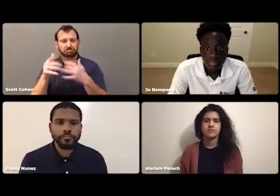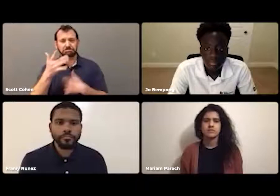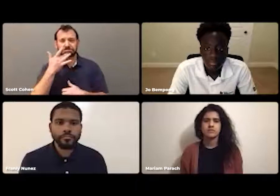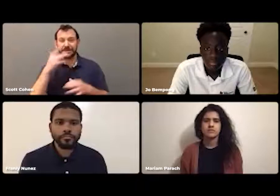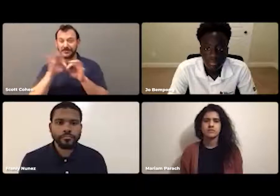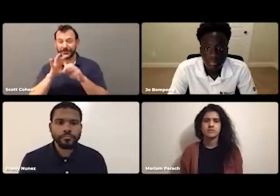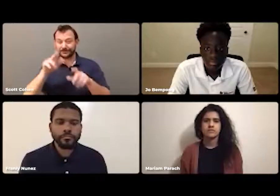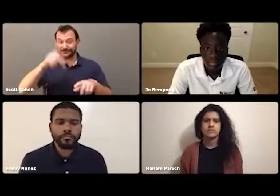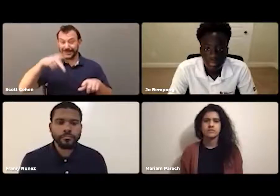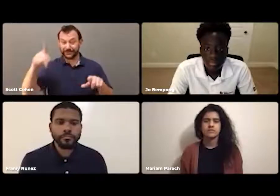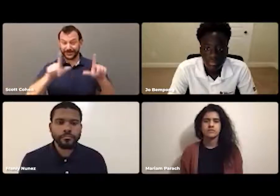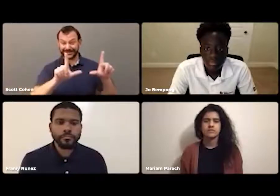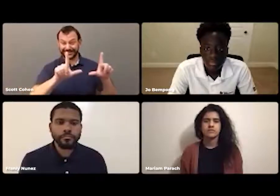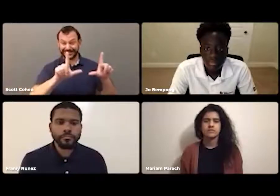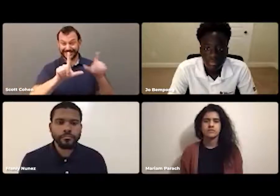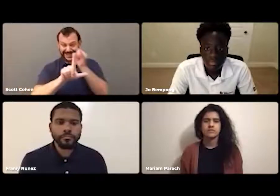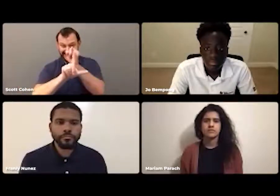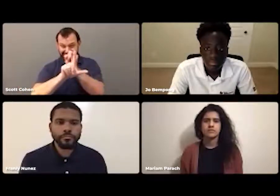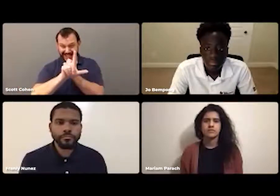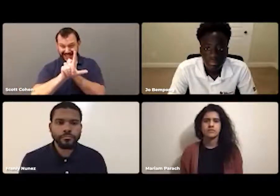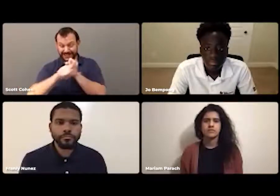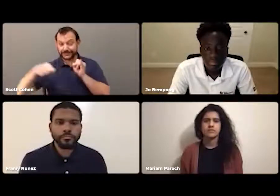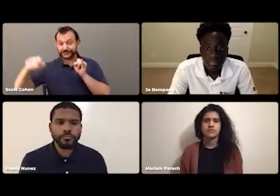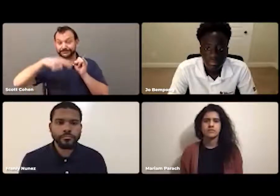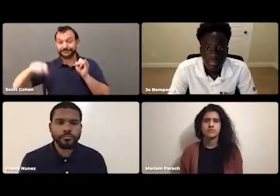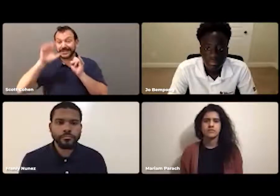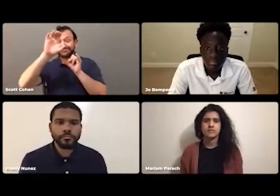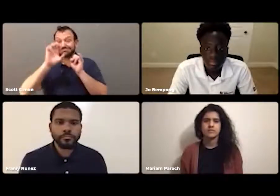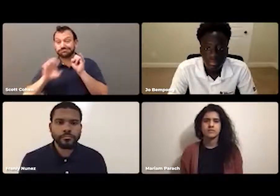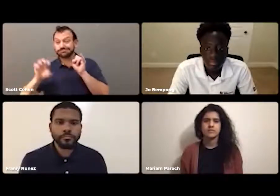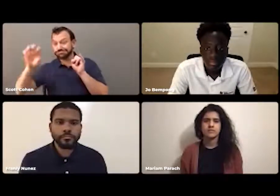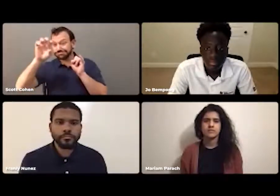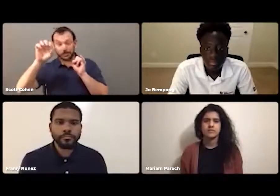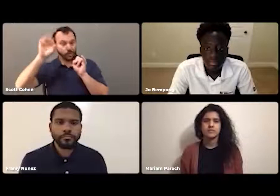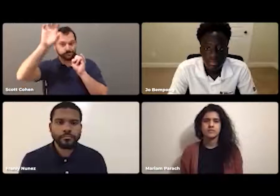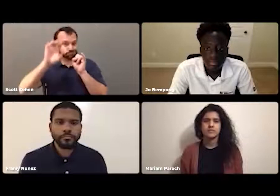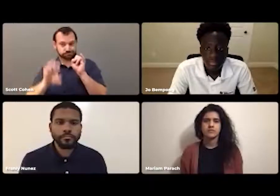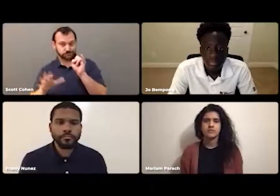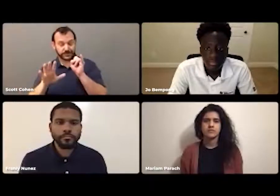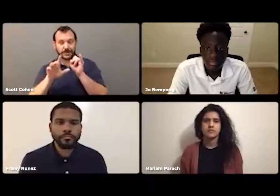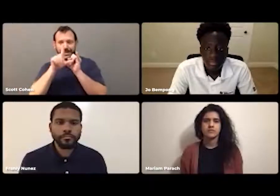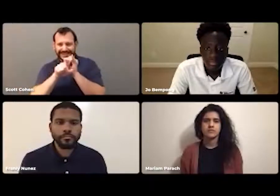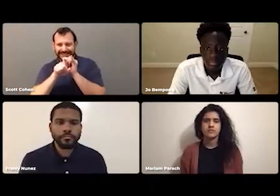You also have the option of sliding the screen back and forth to make either the panelists